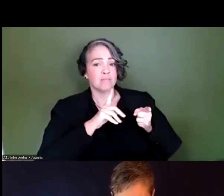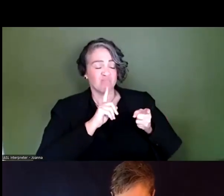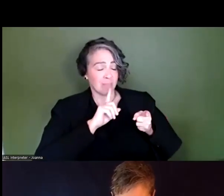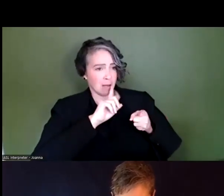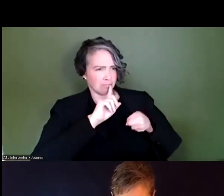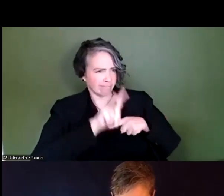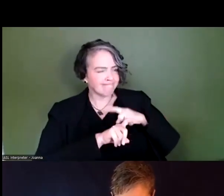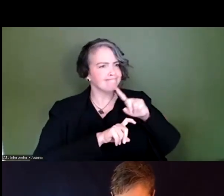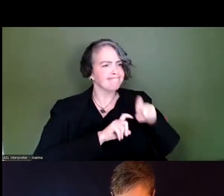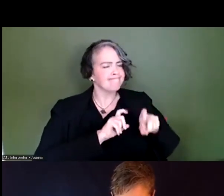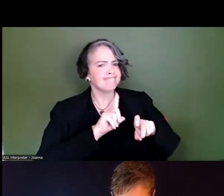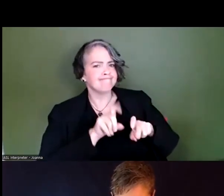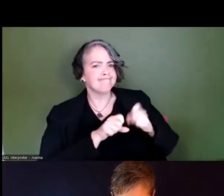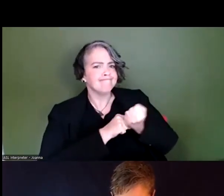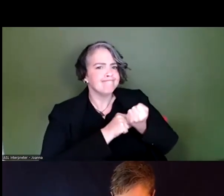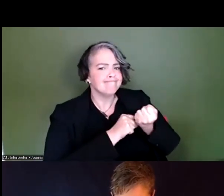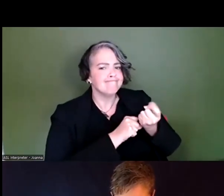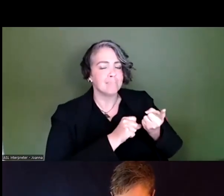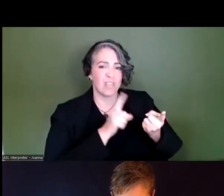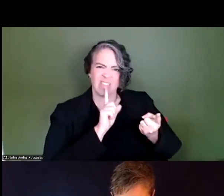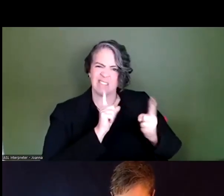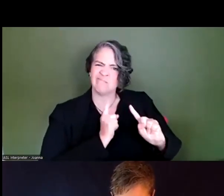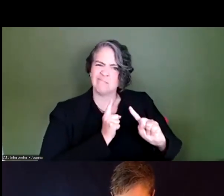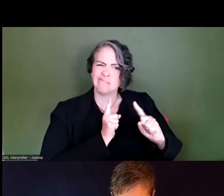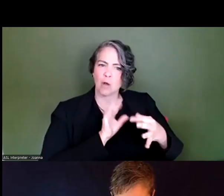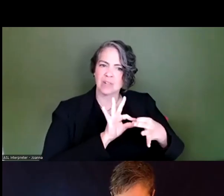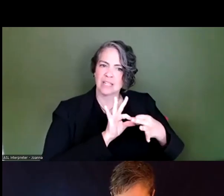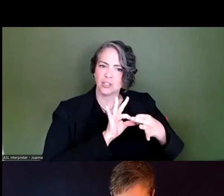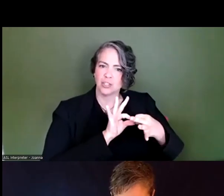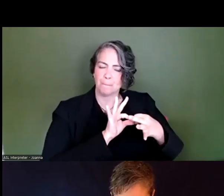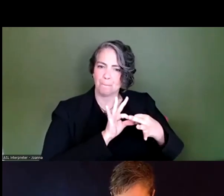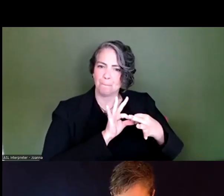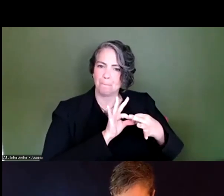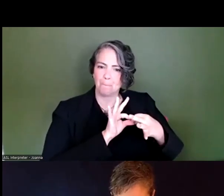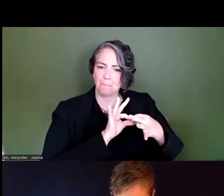at bottom line for me, it's relationship building. And this is the first thing that has gone for me,